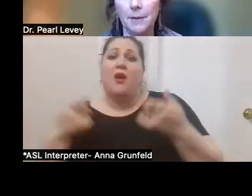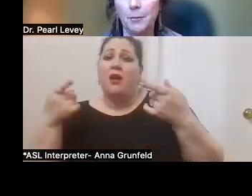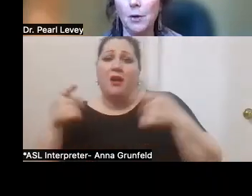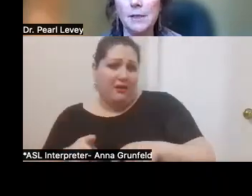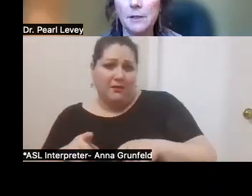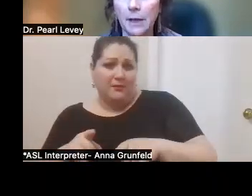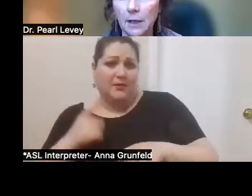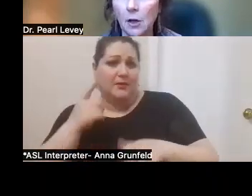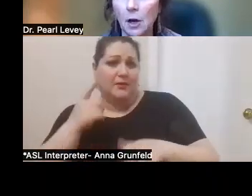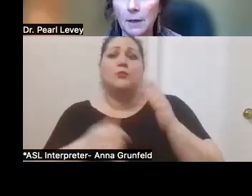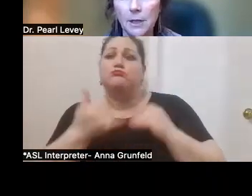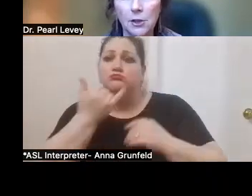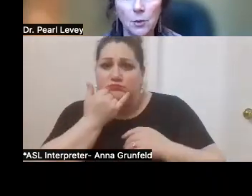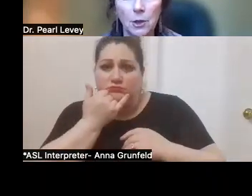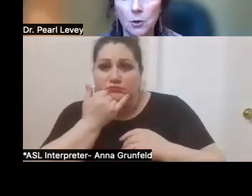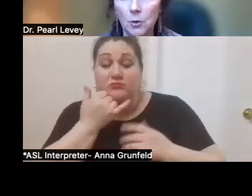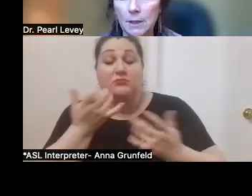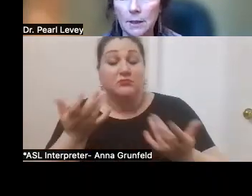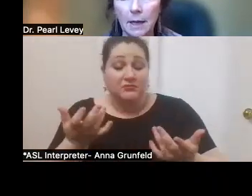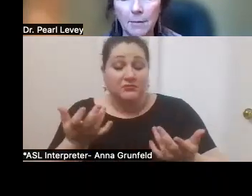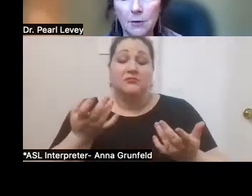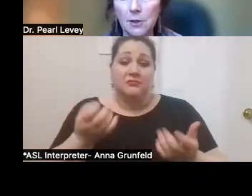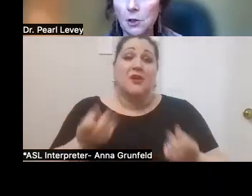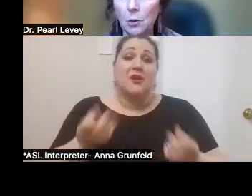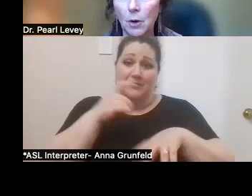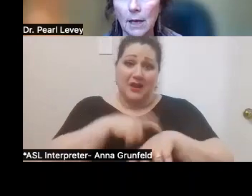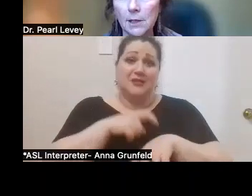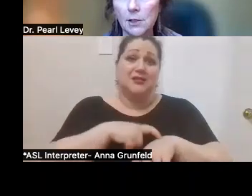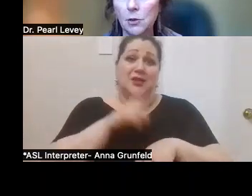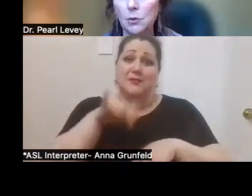the process of getting accommodations, whether it was in elementary school or high school,